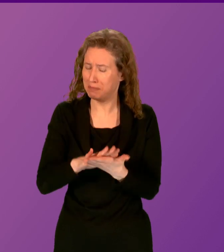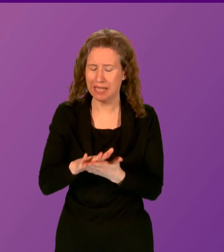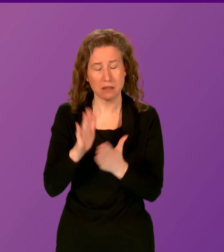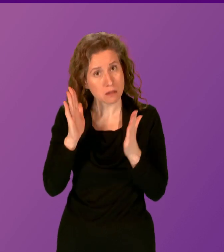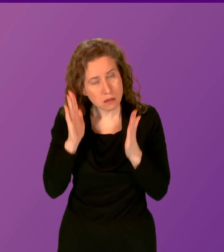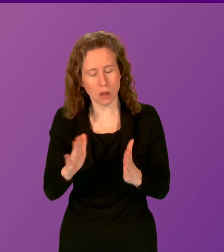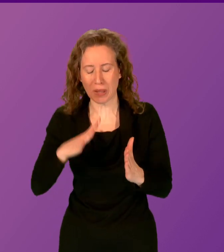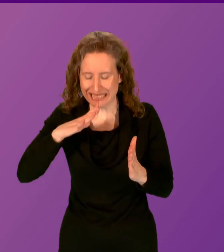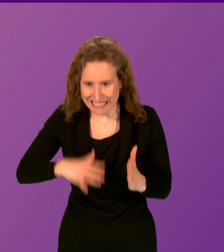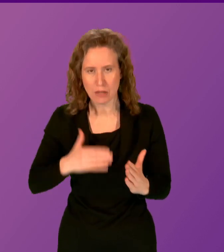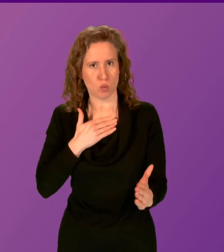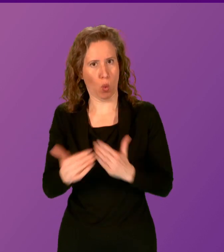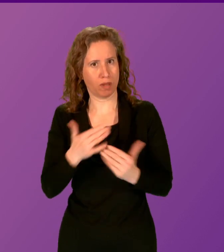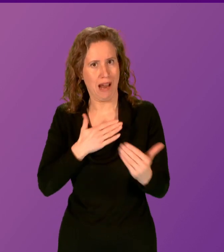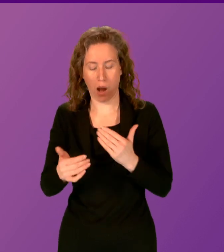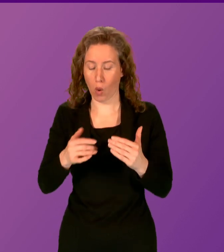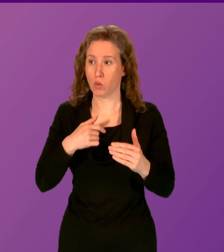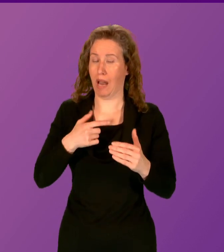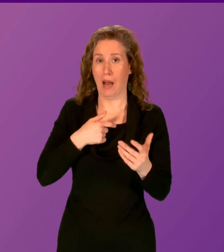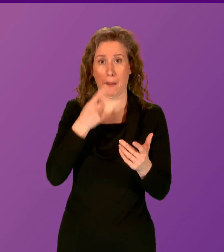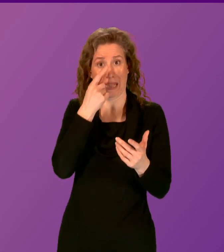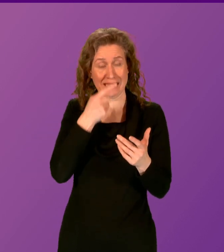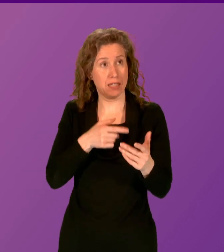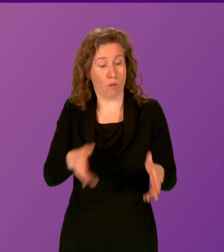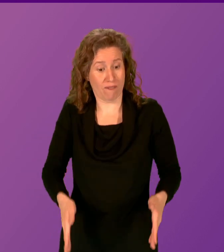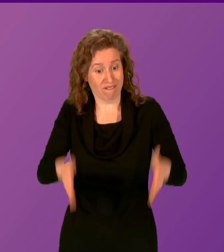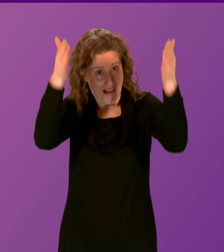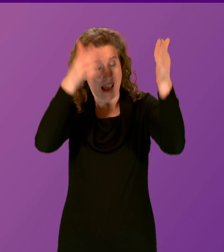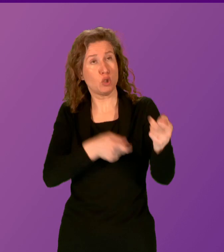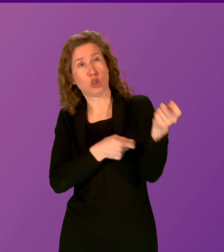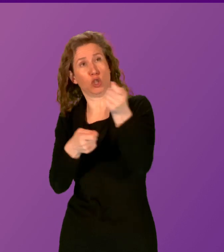of high-rise firefighting capability in urban areas and the extra funding for the fire service